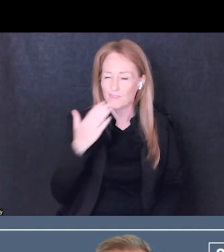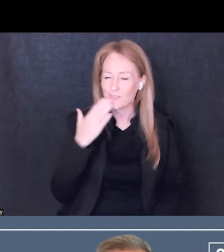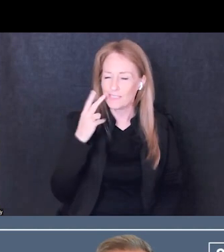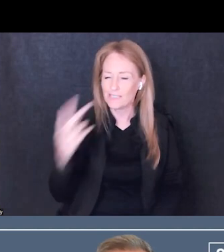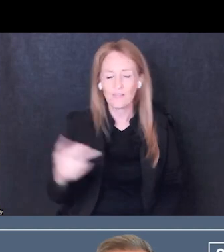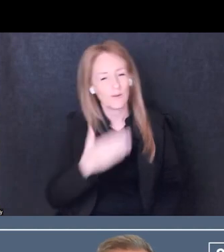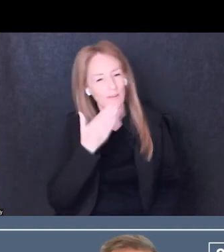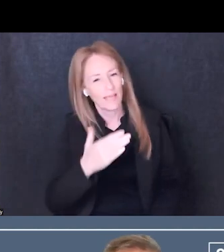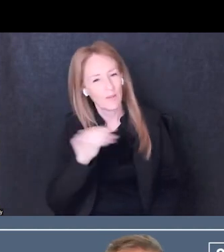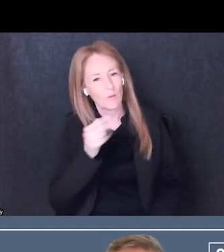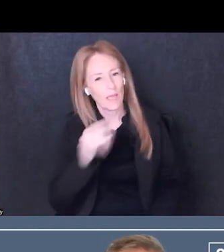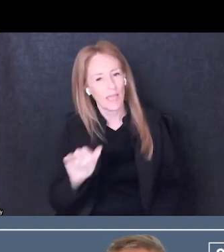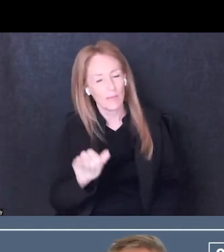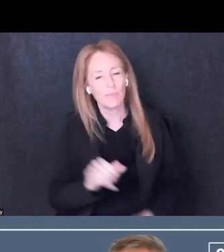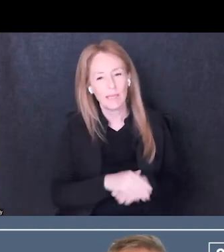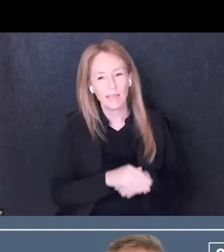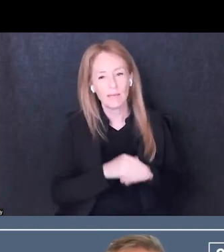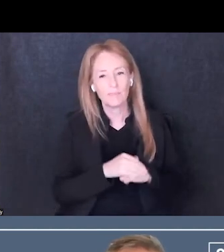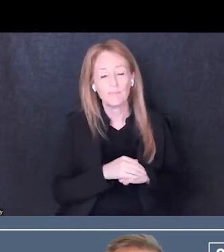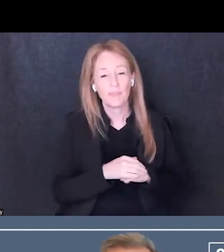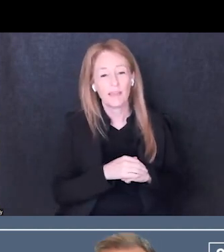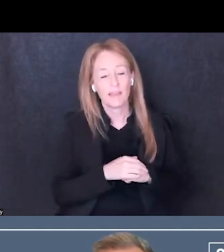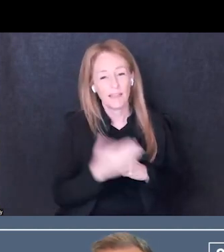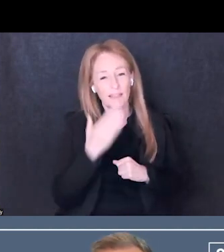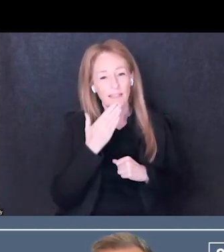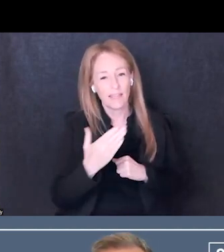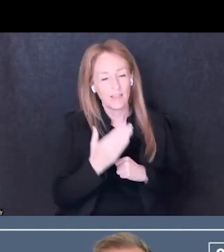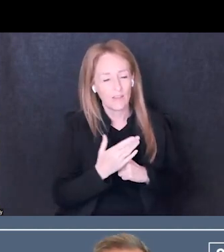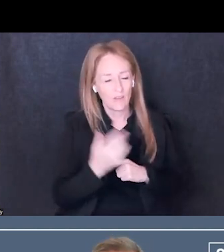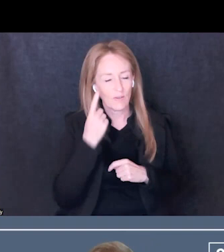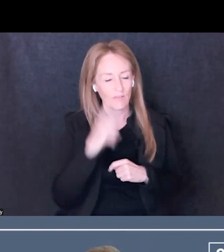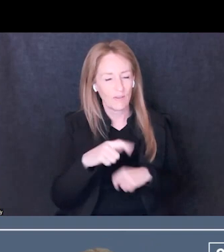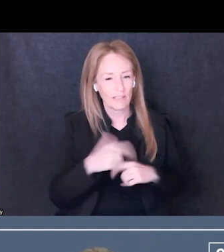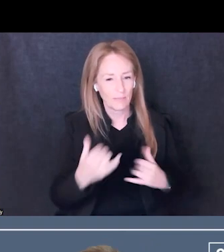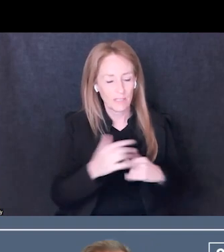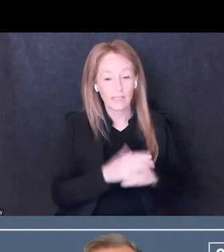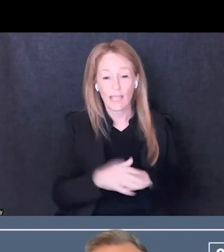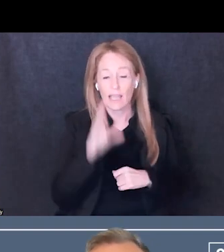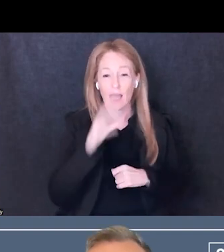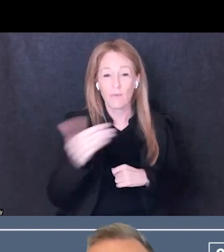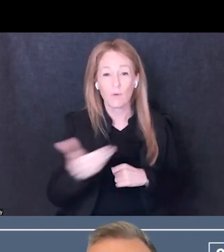I AM GOING TO USE OUR TIME TODAY TO WELCOME THE NEWEST MEMBER OF